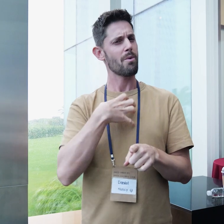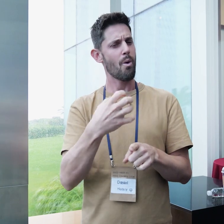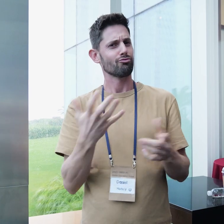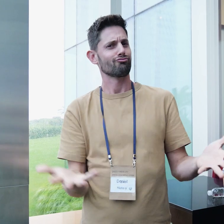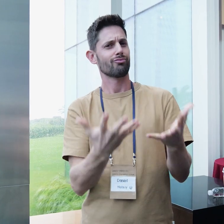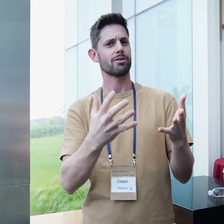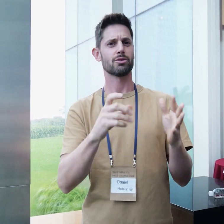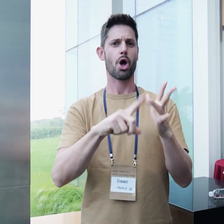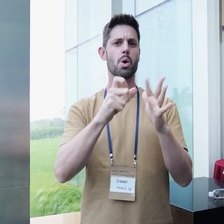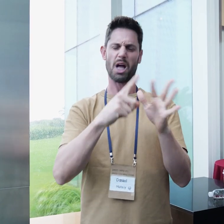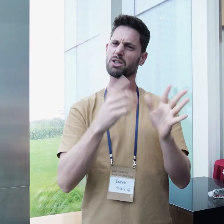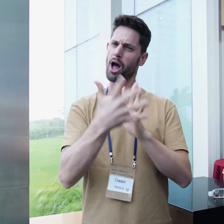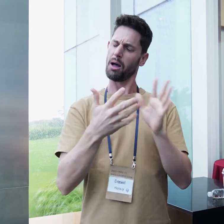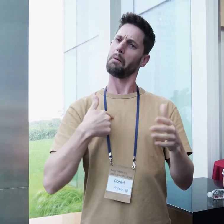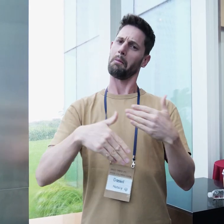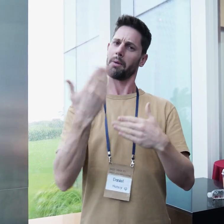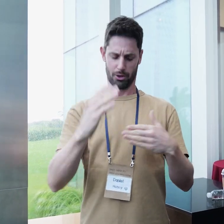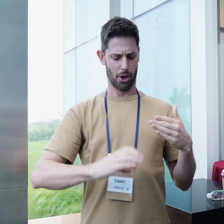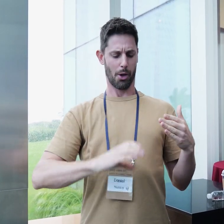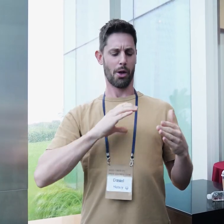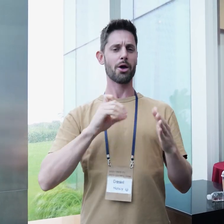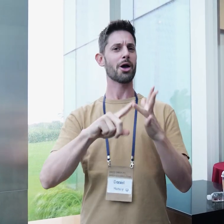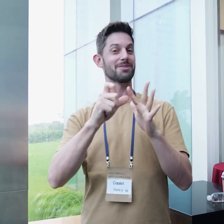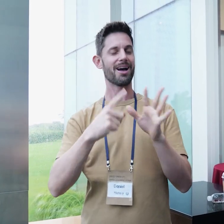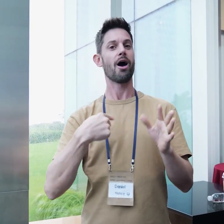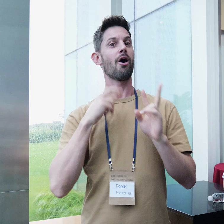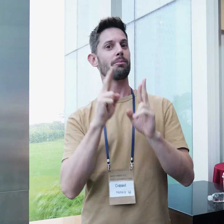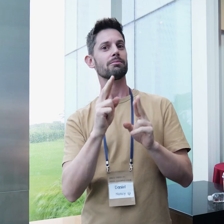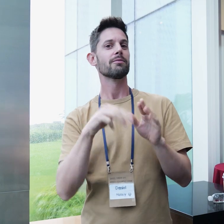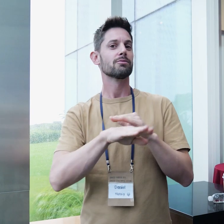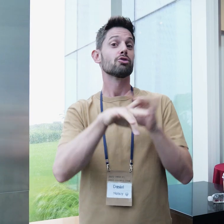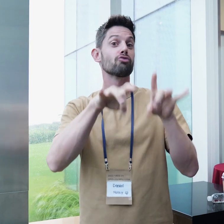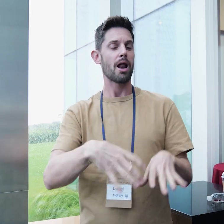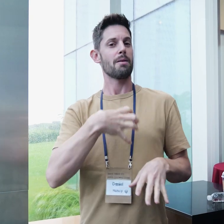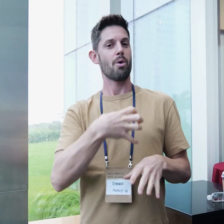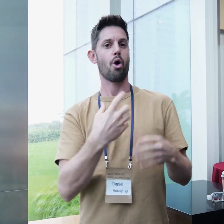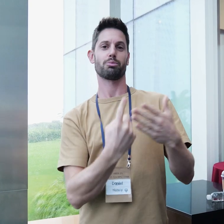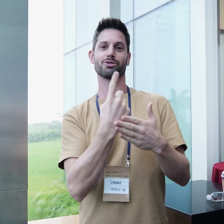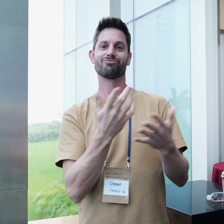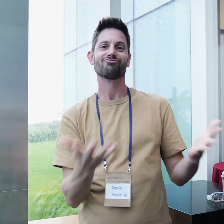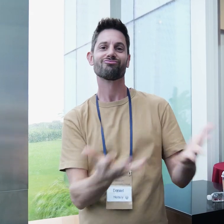I look forward to and hope that in Australia we encourage and work with CODAs to come together more often.